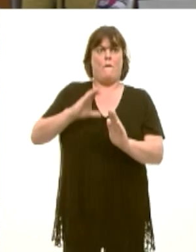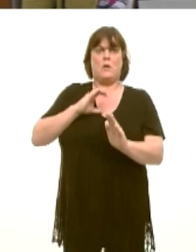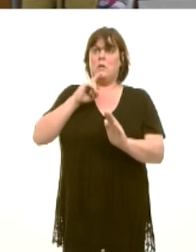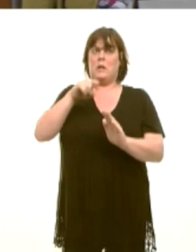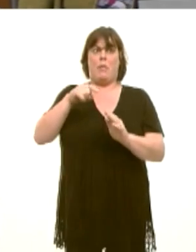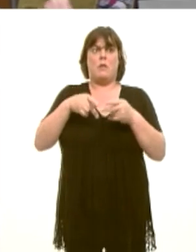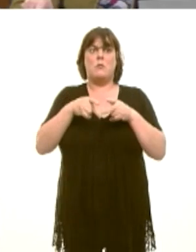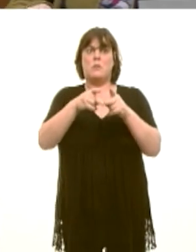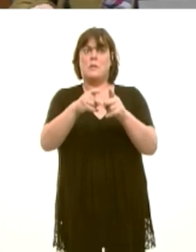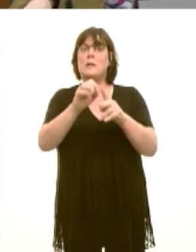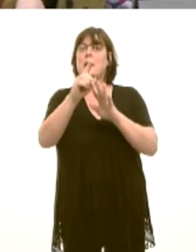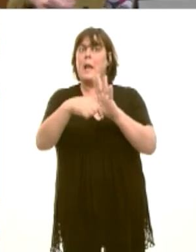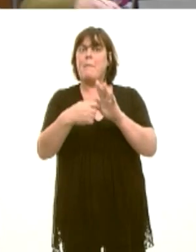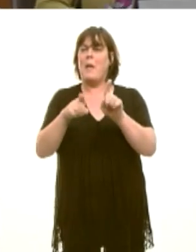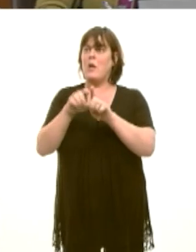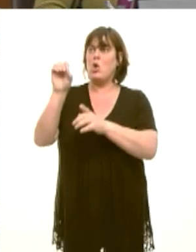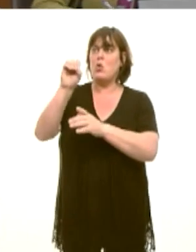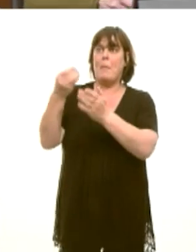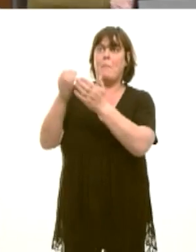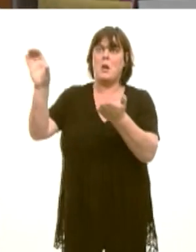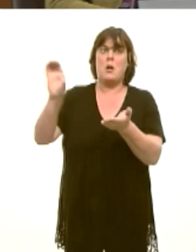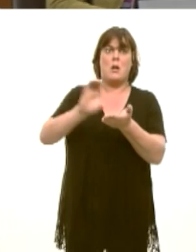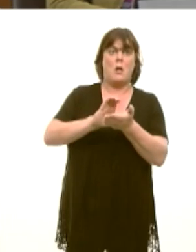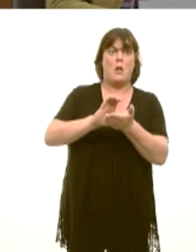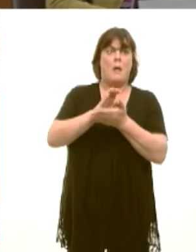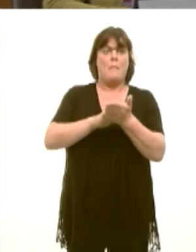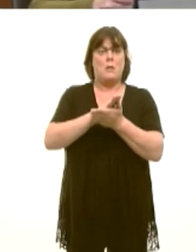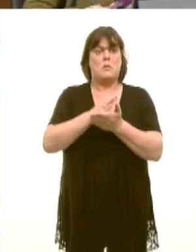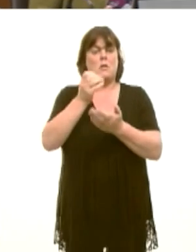money coming from European funds. It wouldnít happen otherwise. The new campus at Swansea